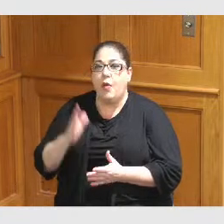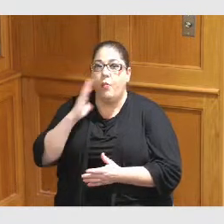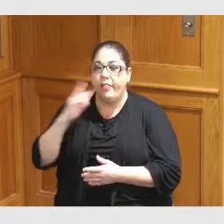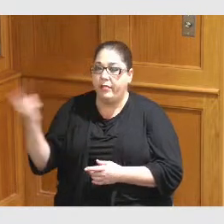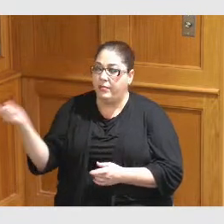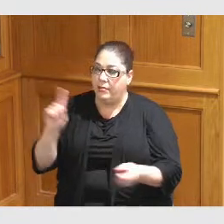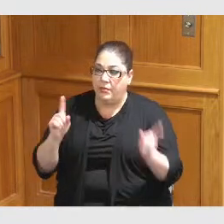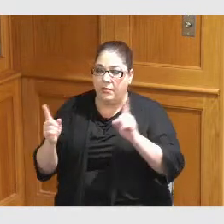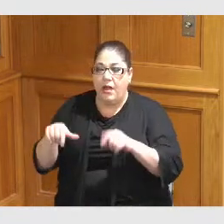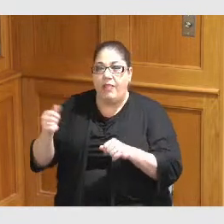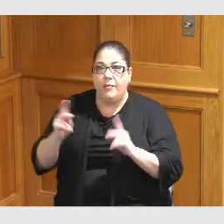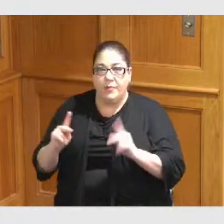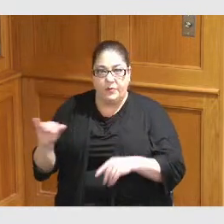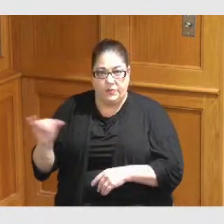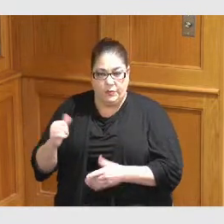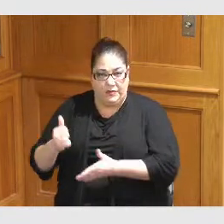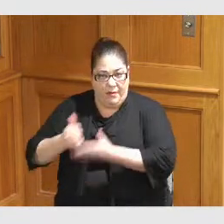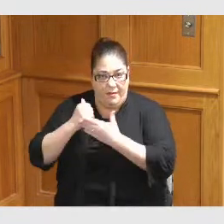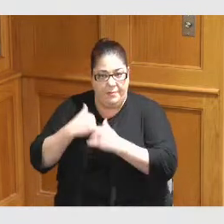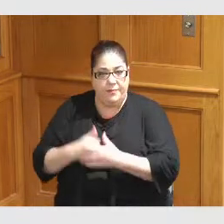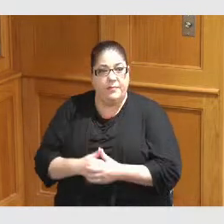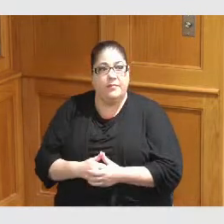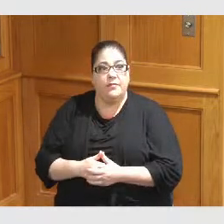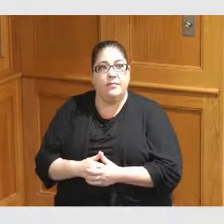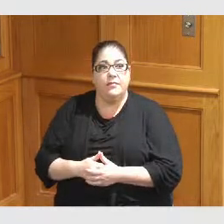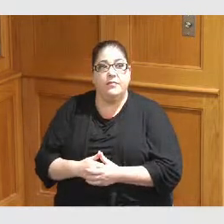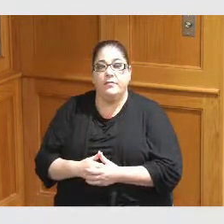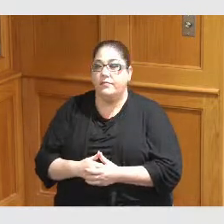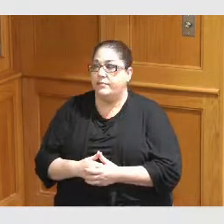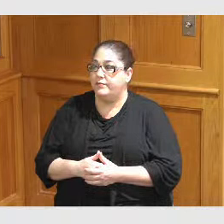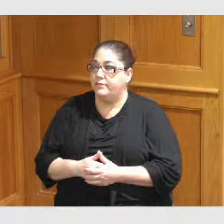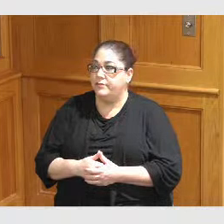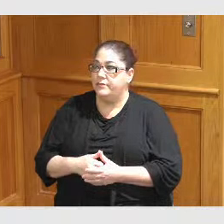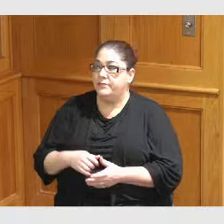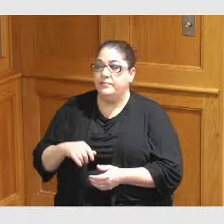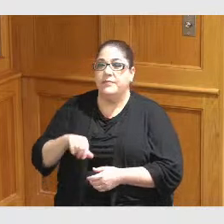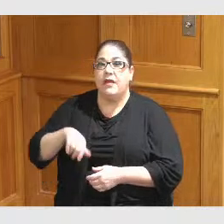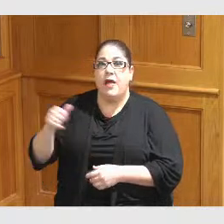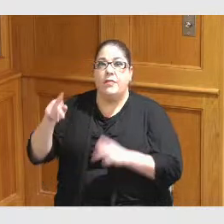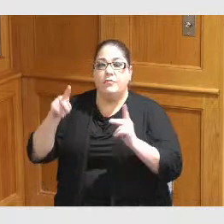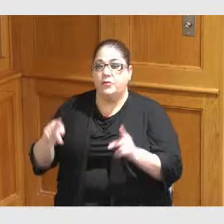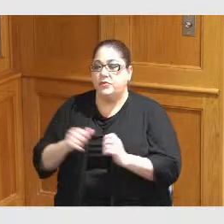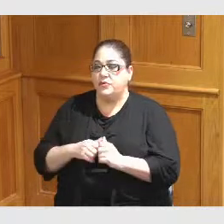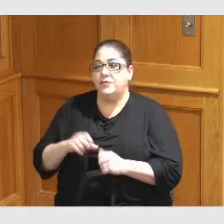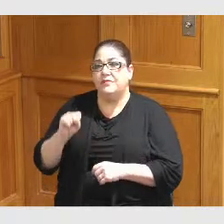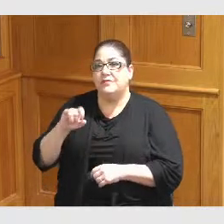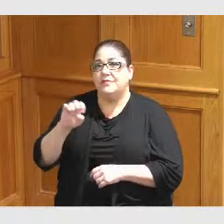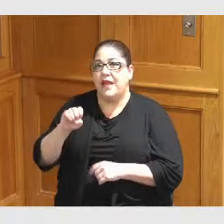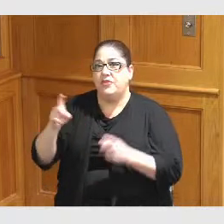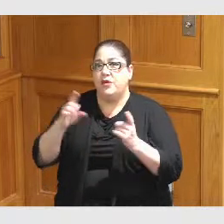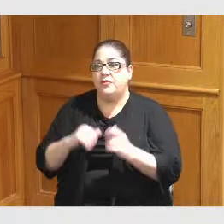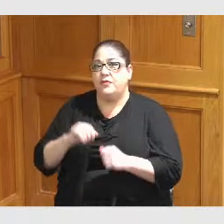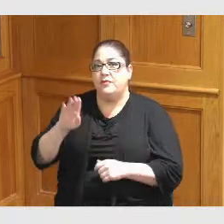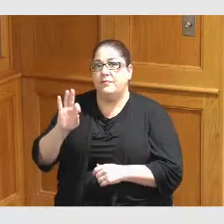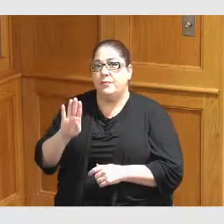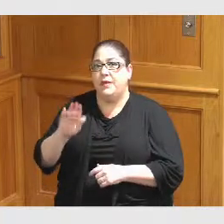as well we'll have Paso Agopolis it was a site Director with BASF he's also also here with us